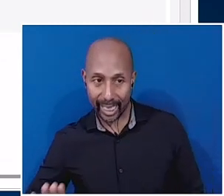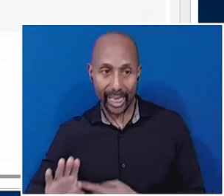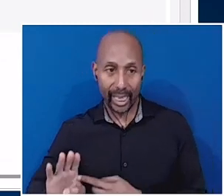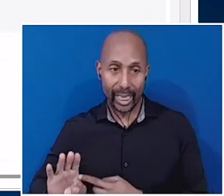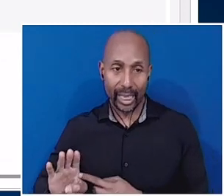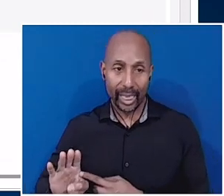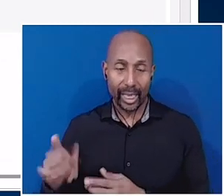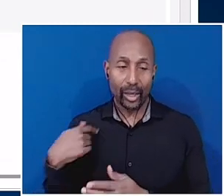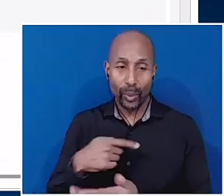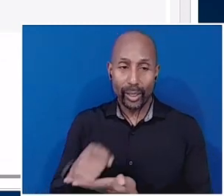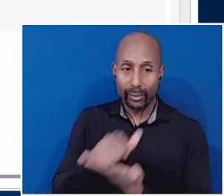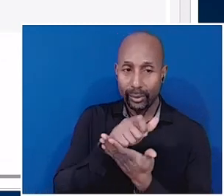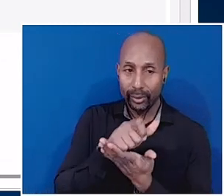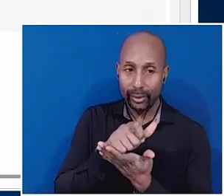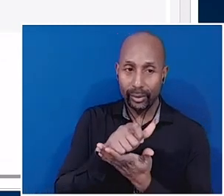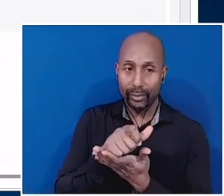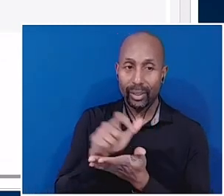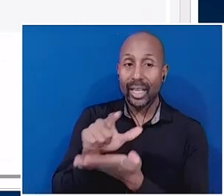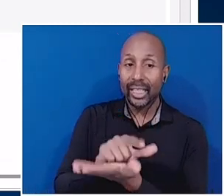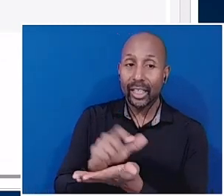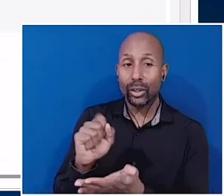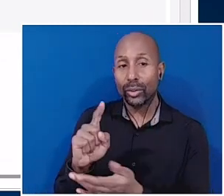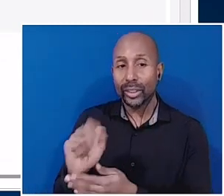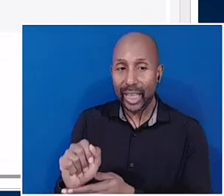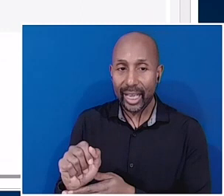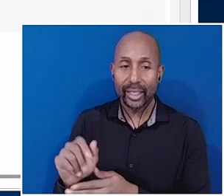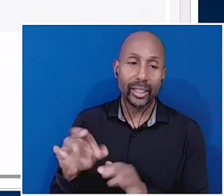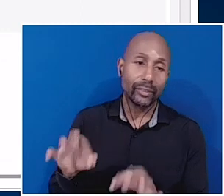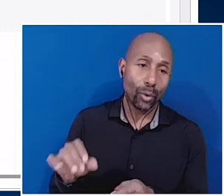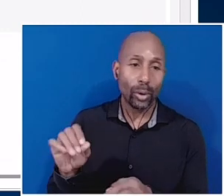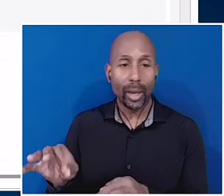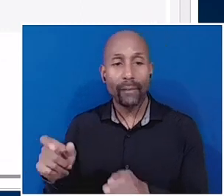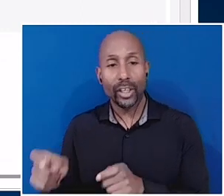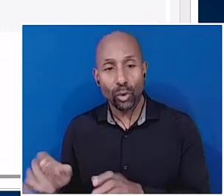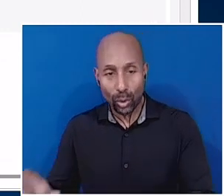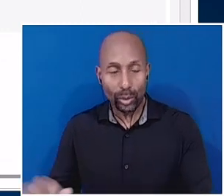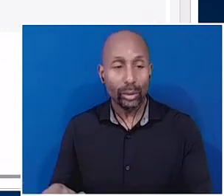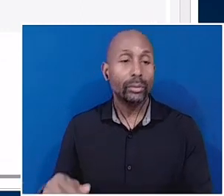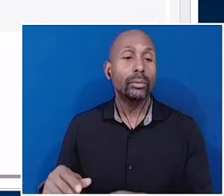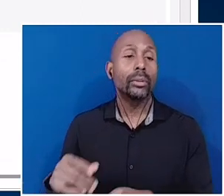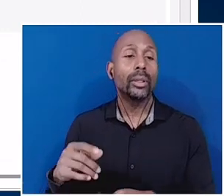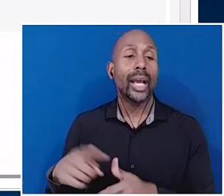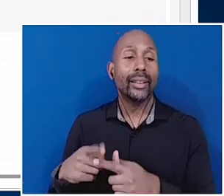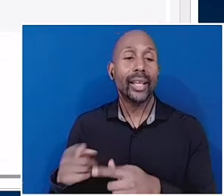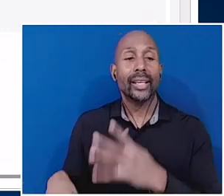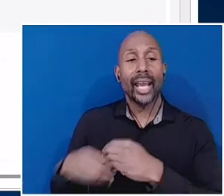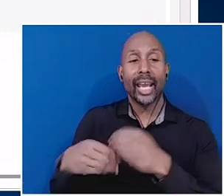status form of control. We've added some new language here.